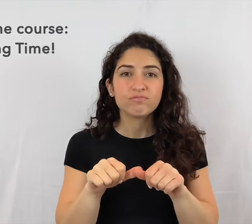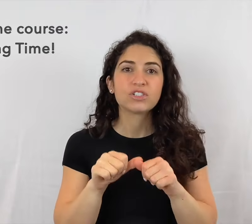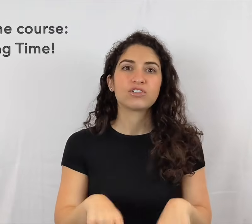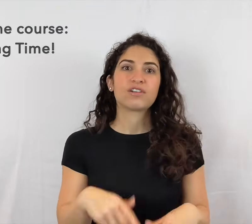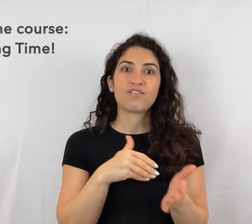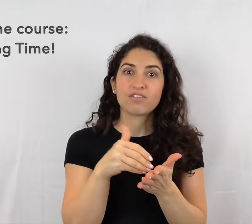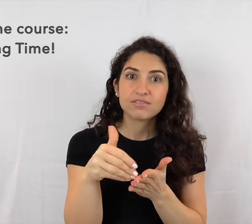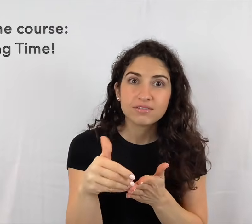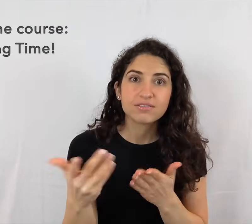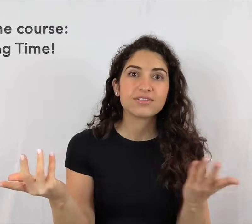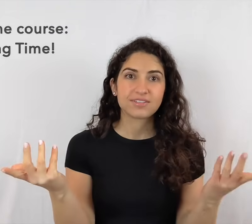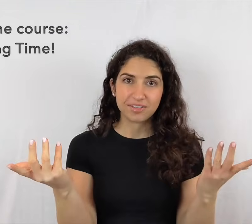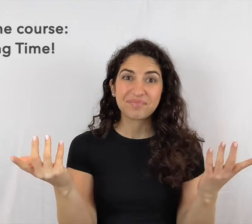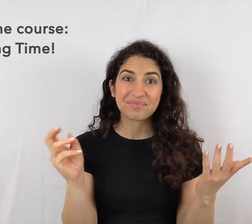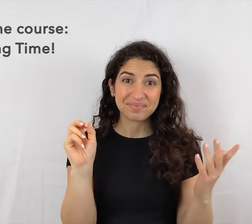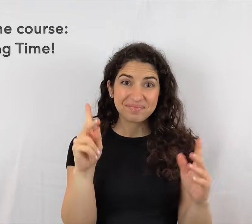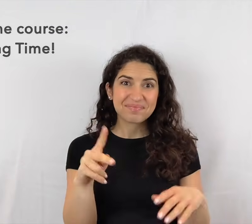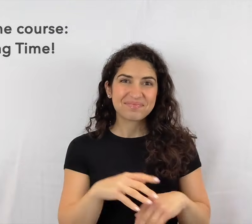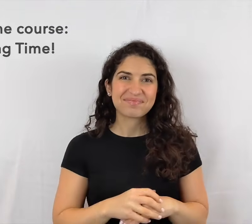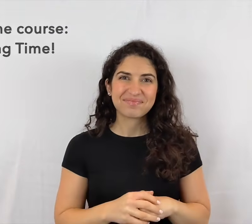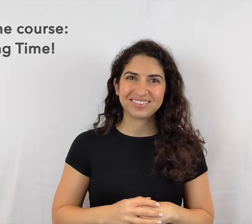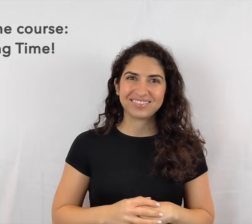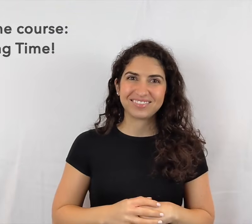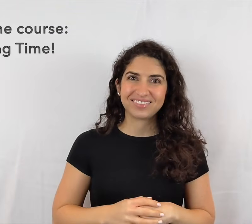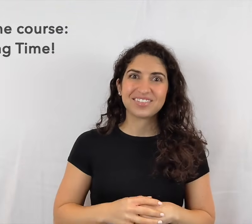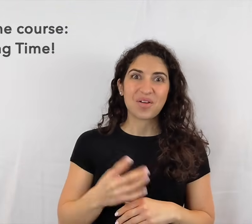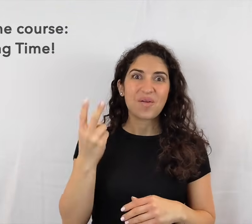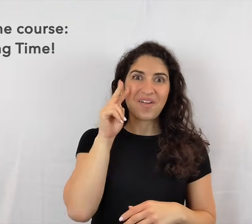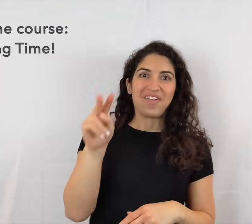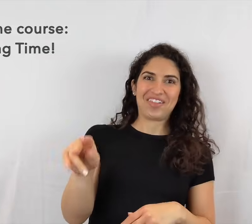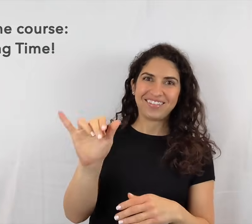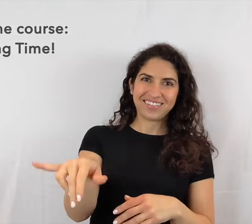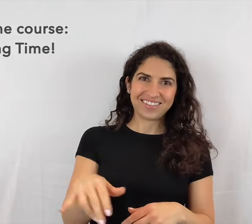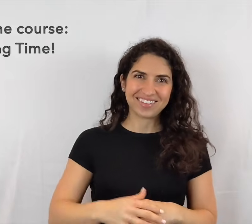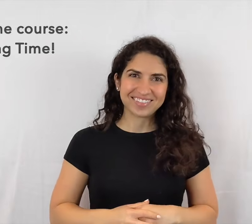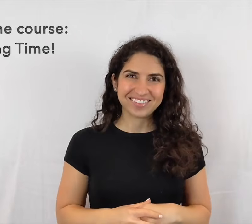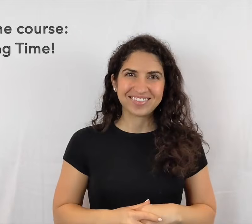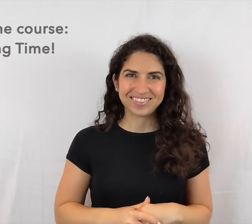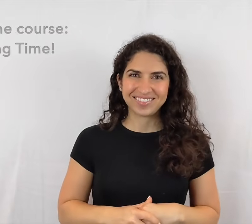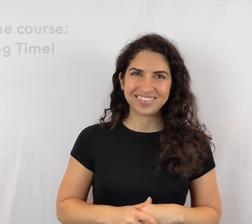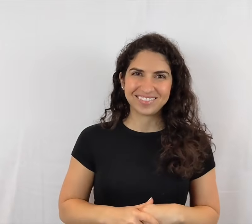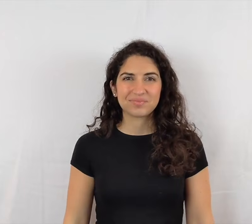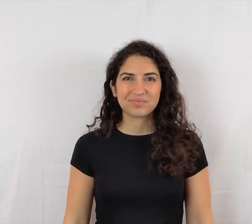duration, frequency. Okay? So take a look at that.